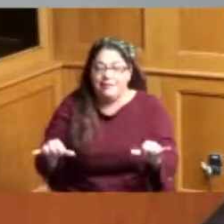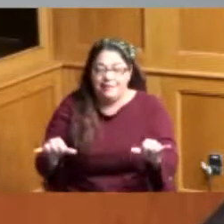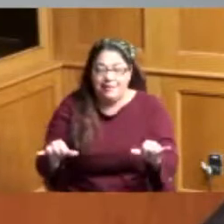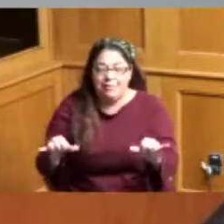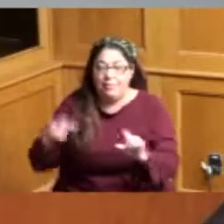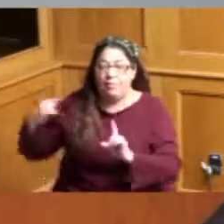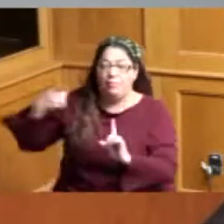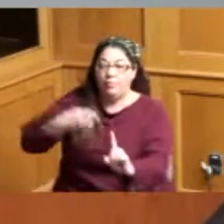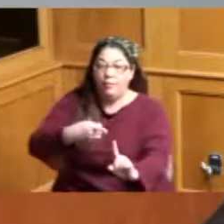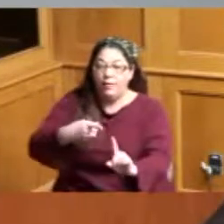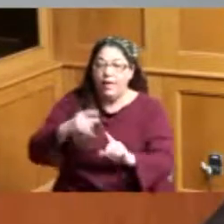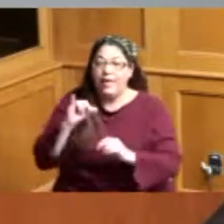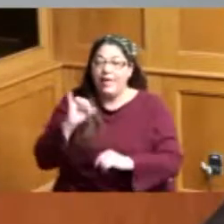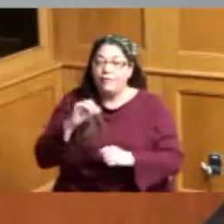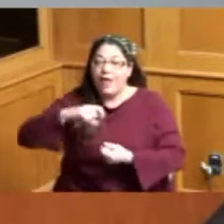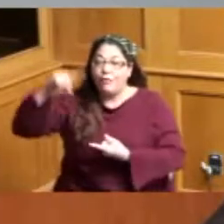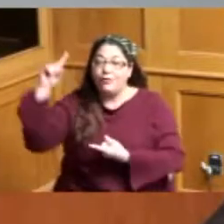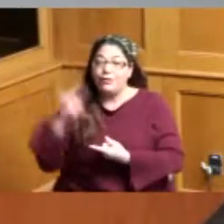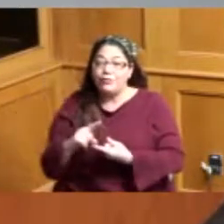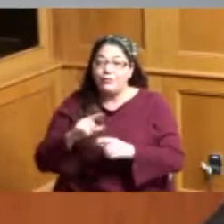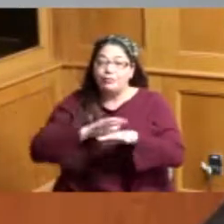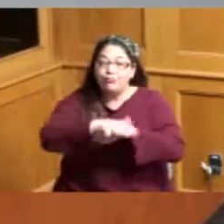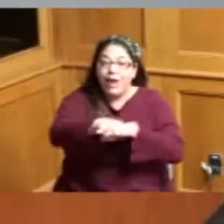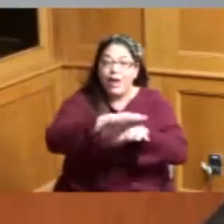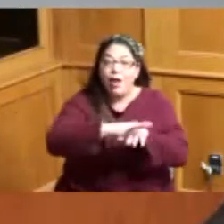wouldn't it be great if we could reduce the amount of runoff going into the system because